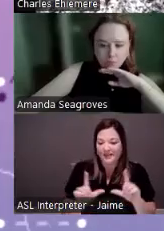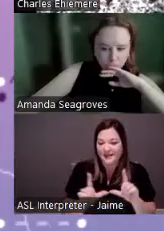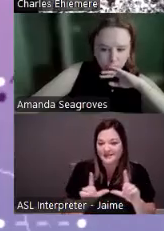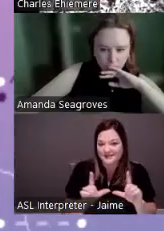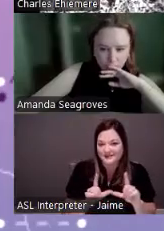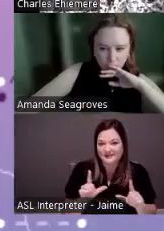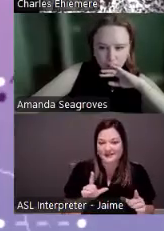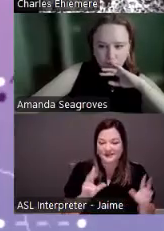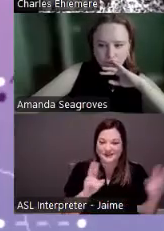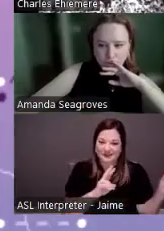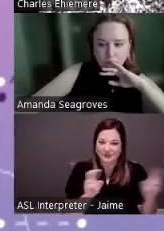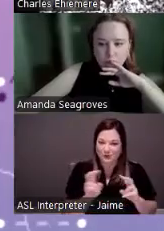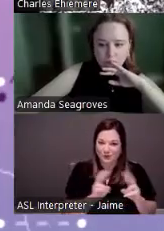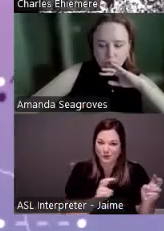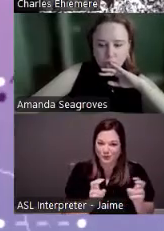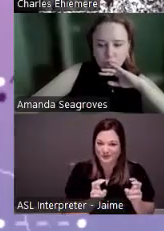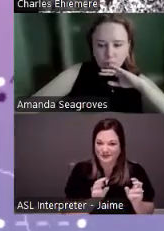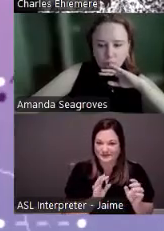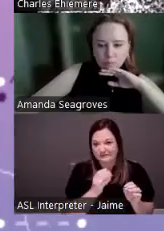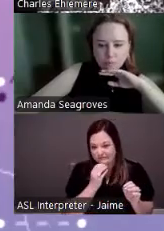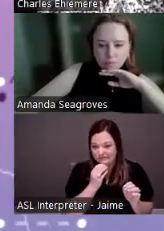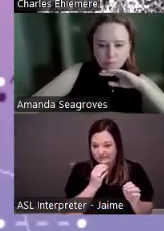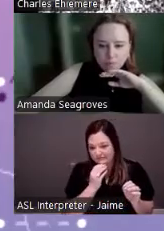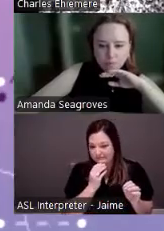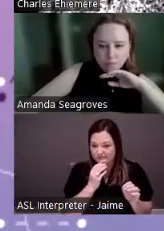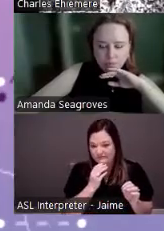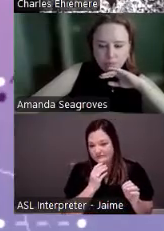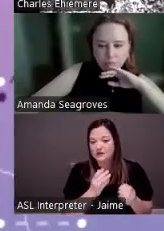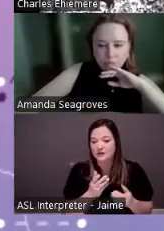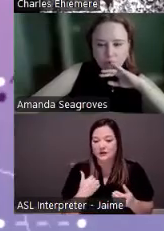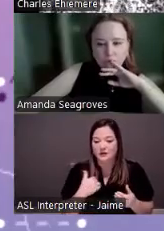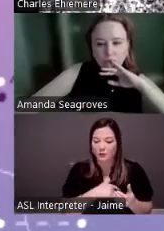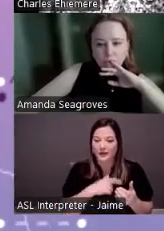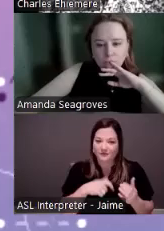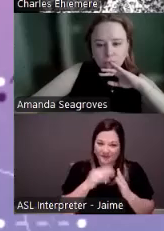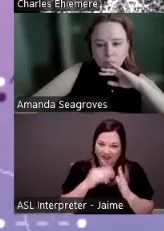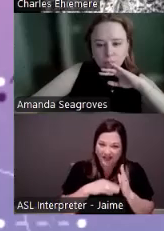which we have already filled the forms, and so we're just waiting for those approvals